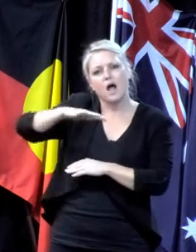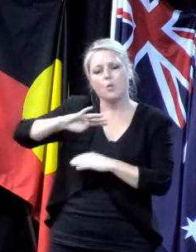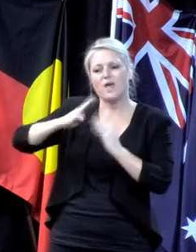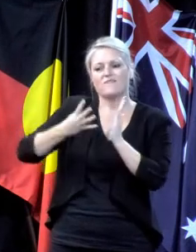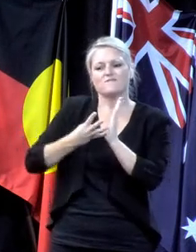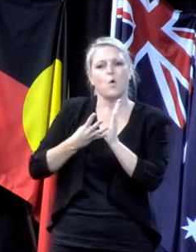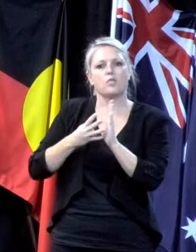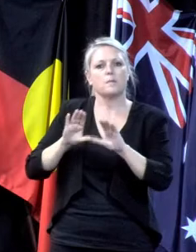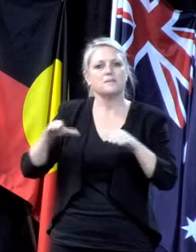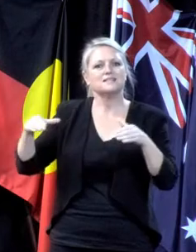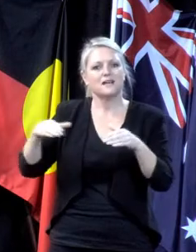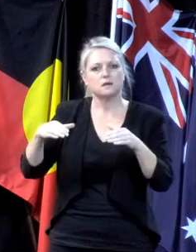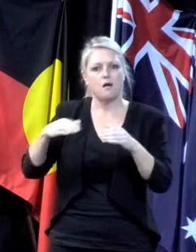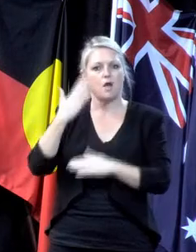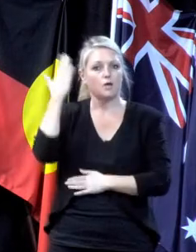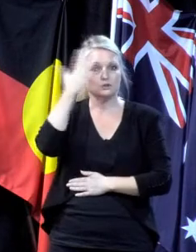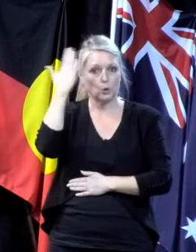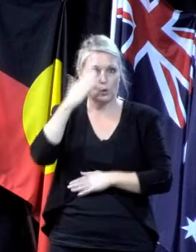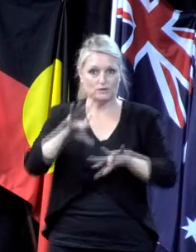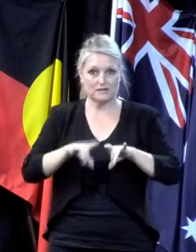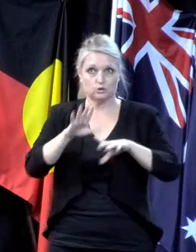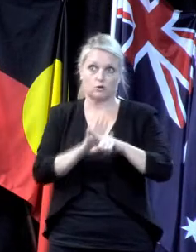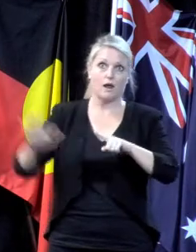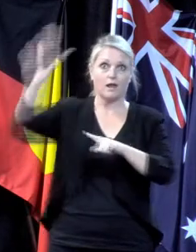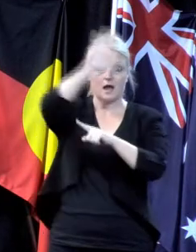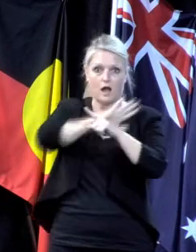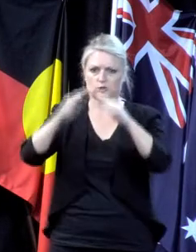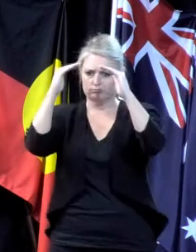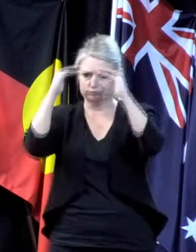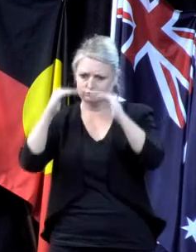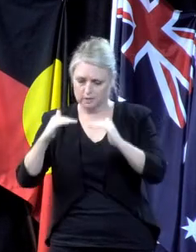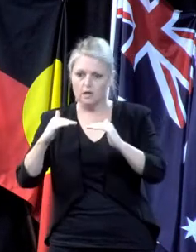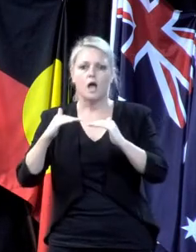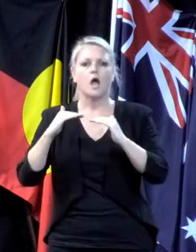across Australia. A low ICSEA number. Now, that would include some of those students I just mentioned